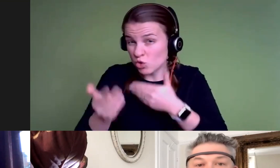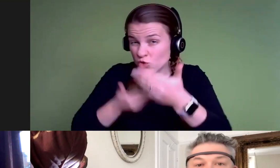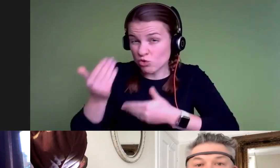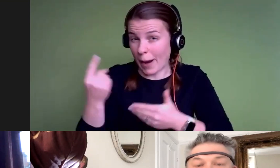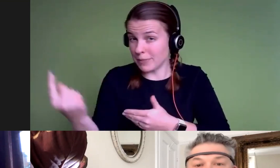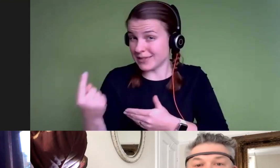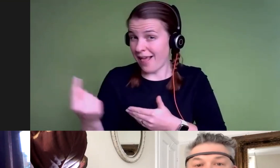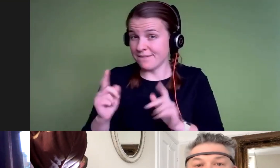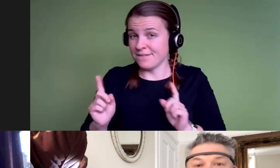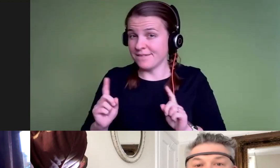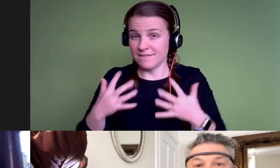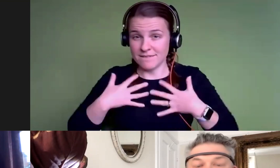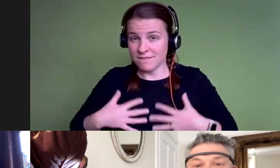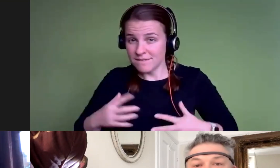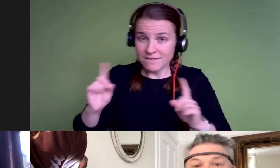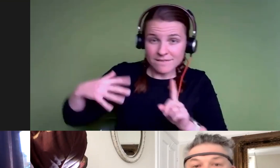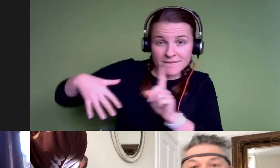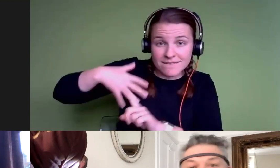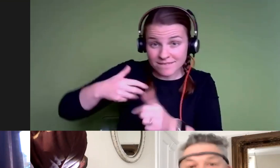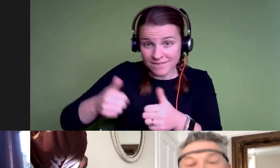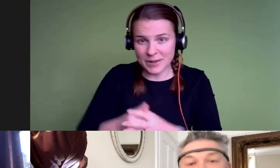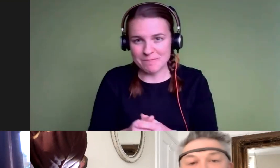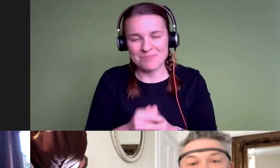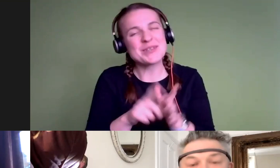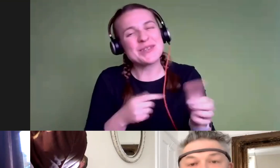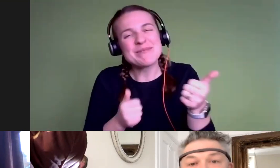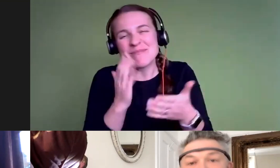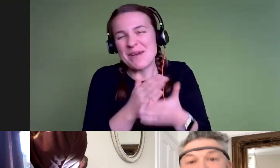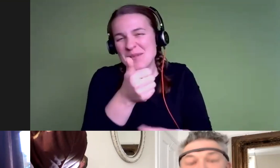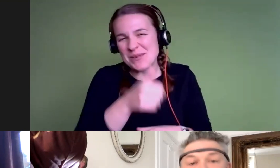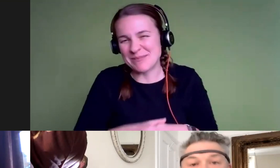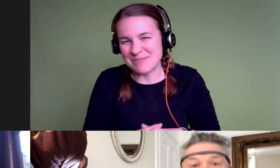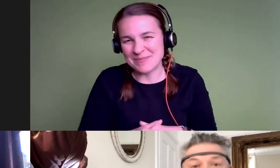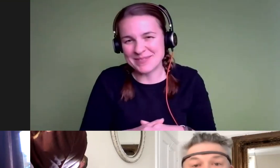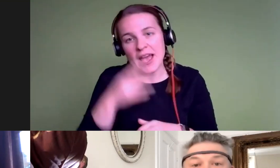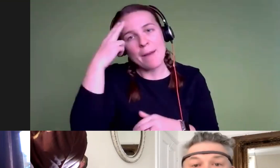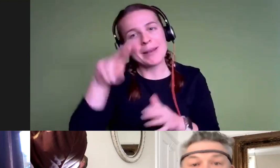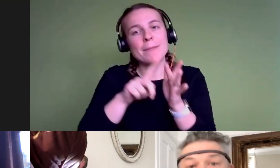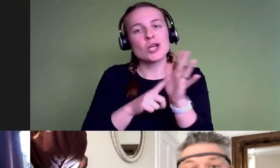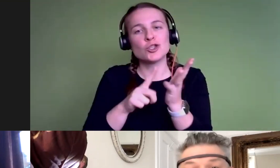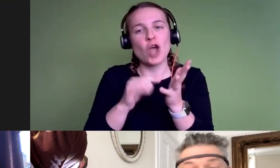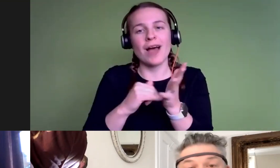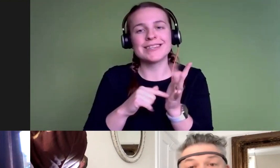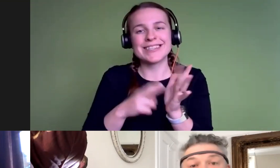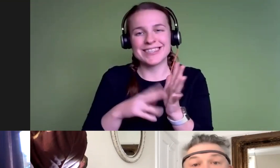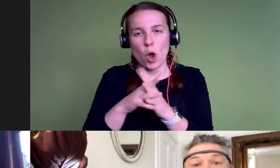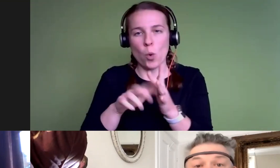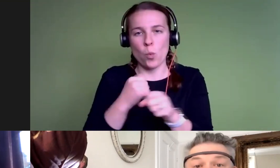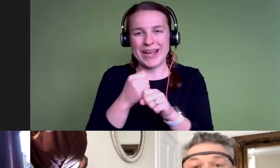please Justin? There he is. Hello Justin. So just for the benefit of everybody on the same call, please could you